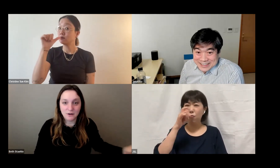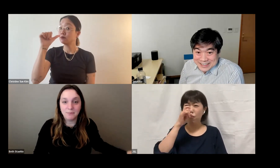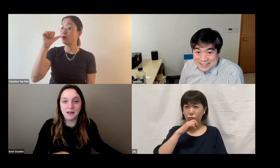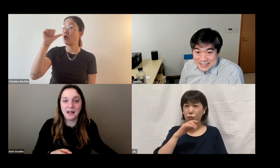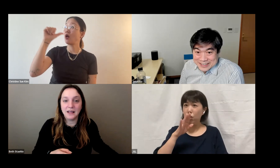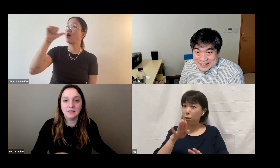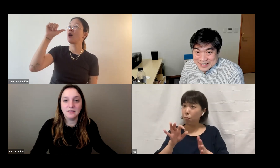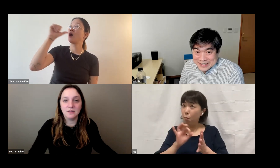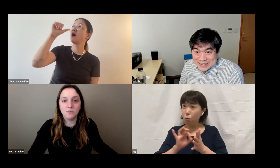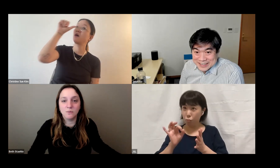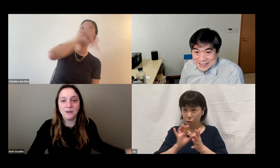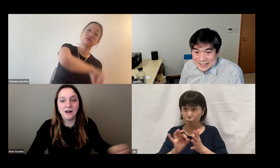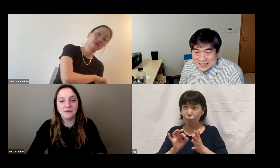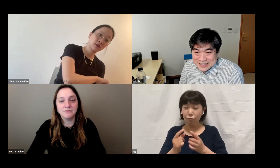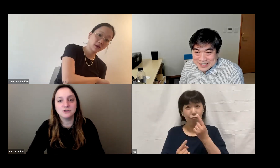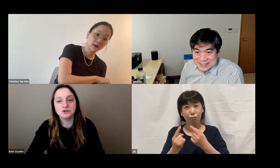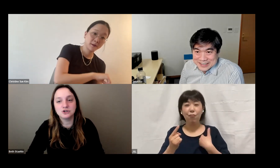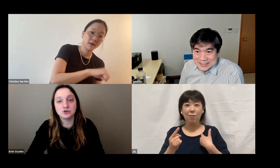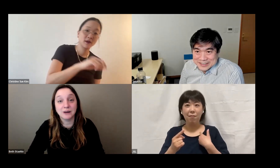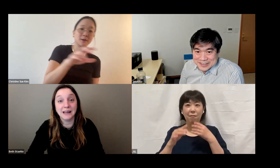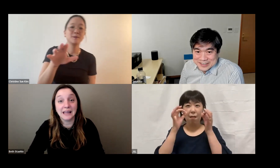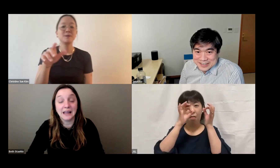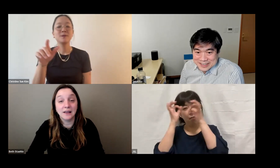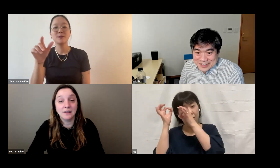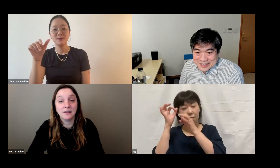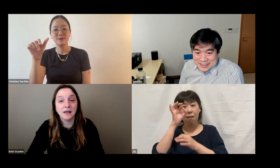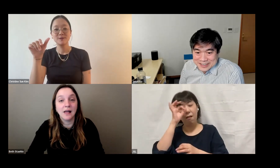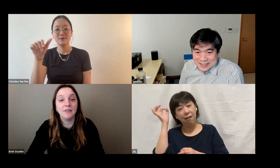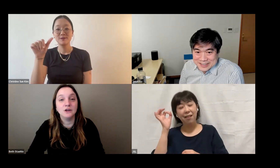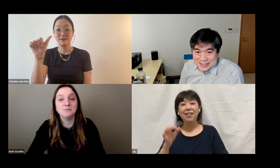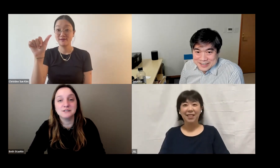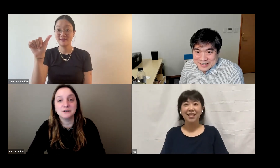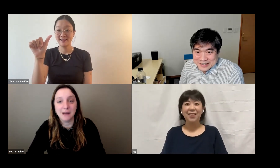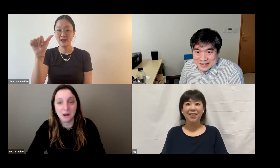but, we have “drinking” and then “you miss your mouth”